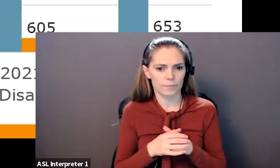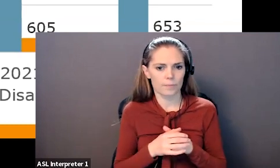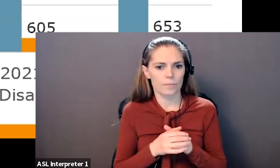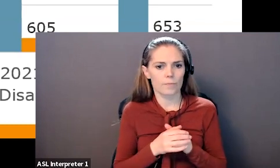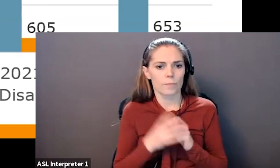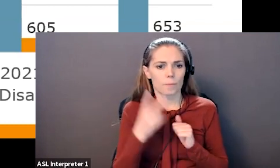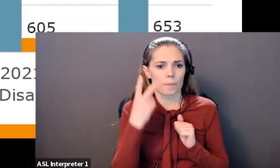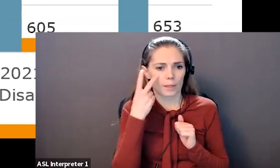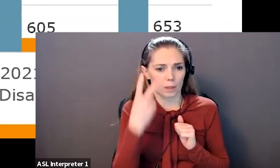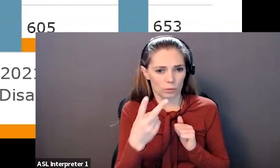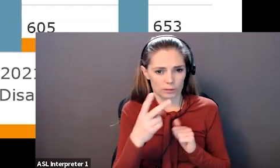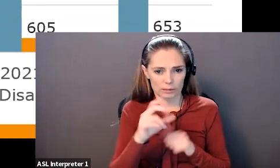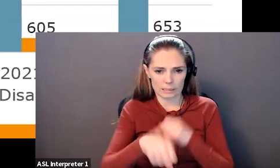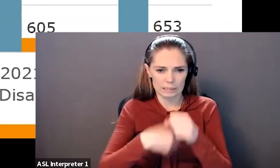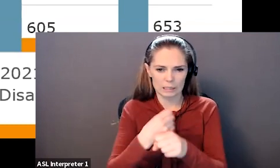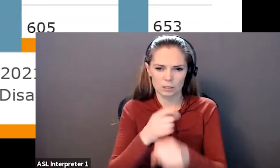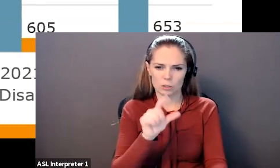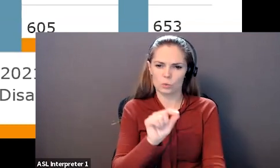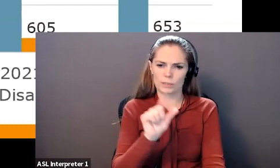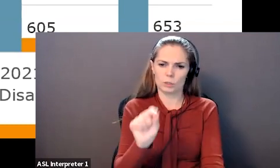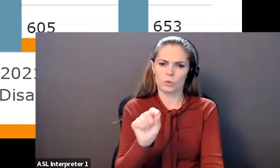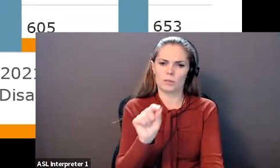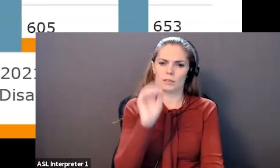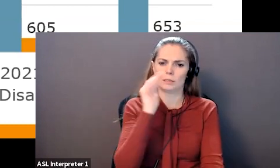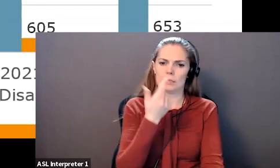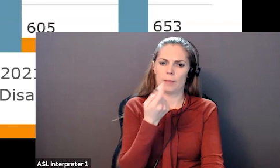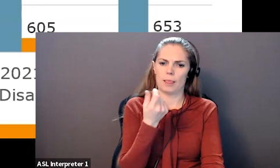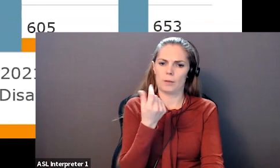2020 does seem a little bit off and that is because we had a lot of confusion on